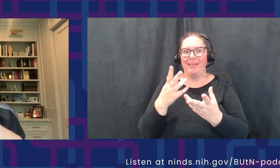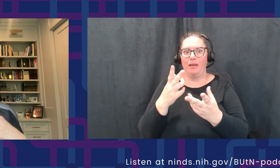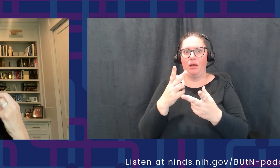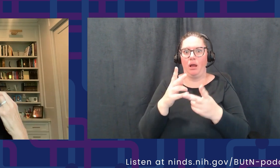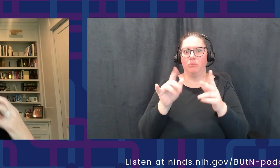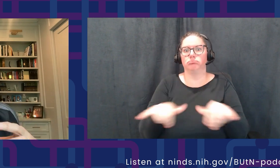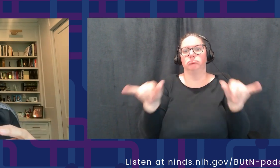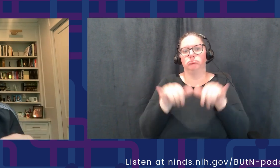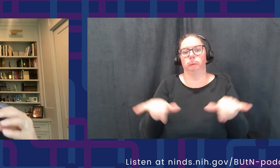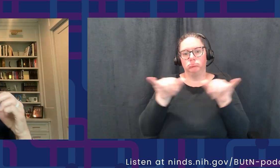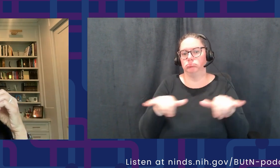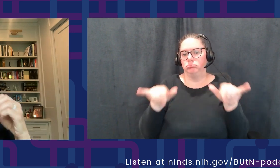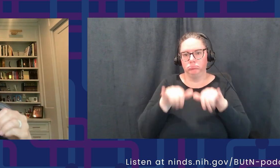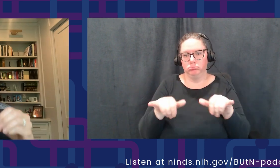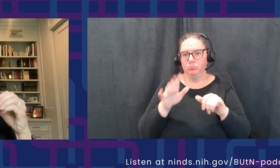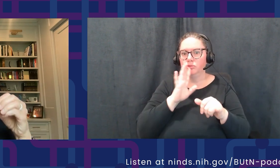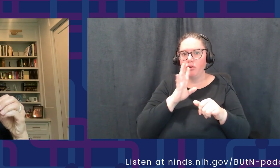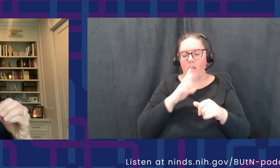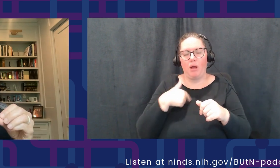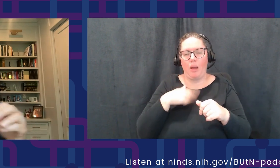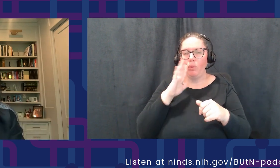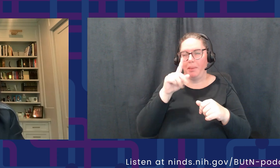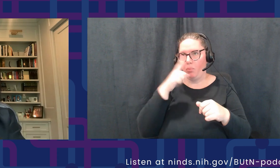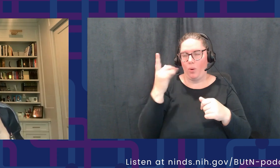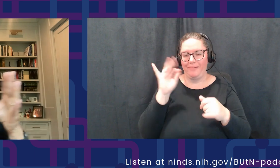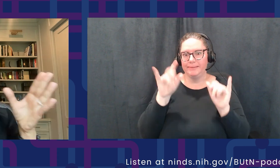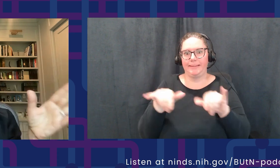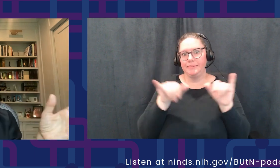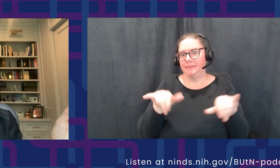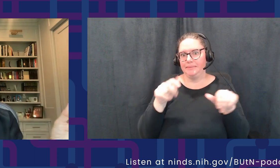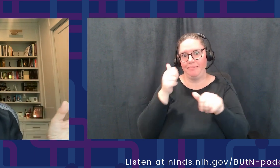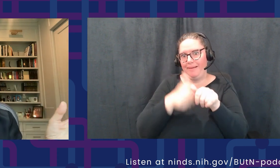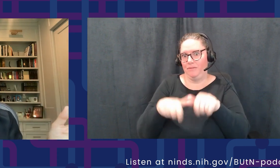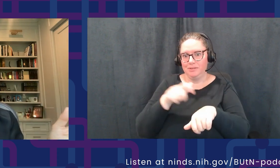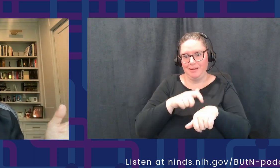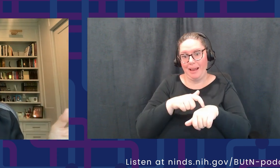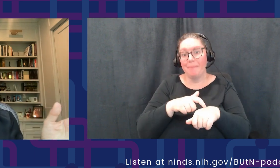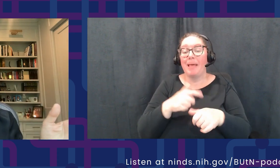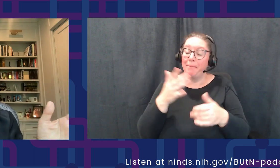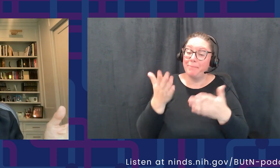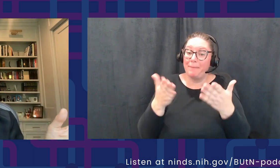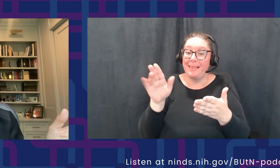I will be bored every time I give a talk, although it could be on the same topic a hundred times.